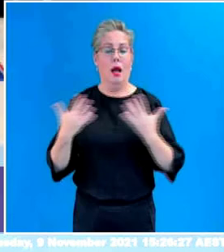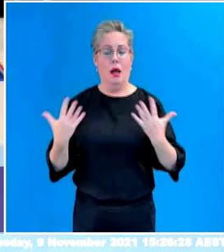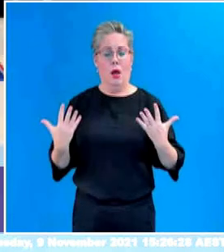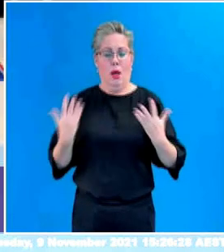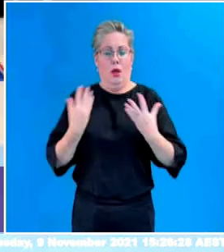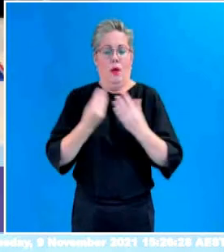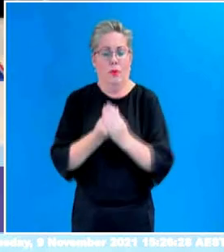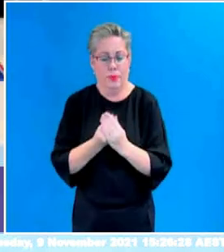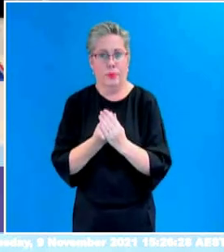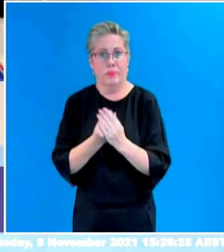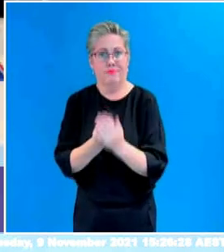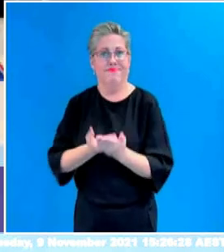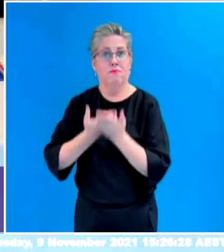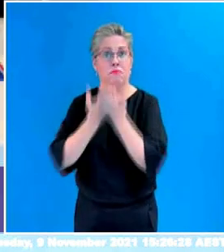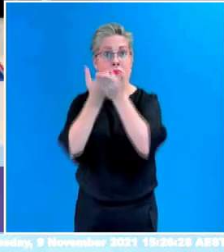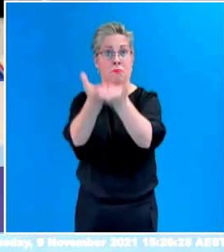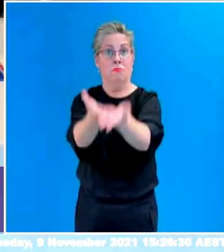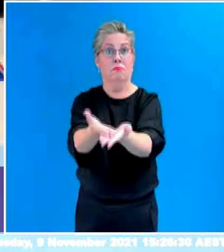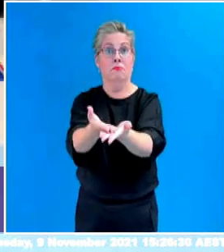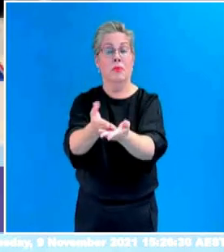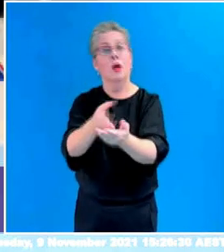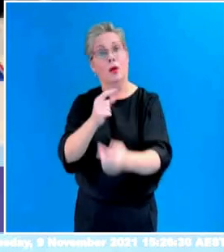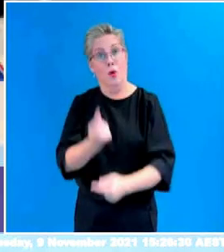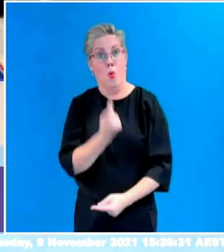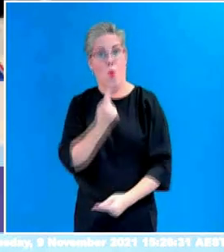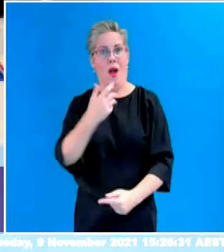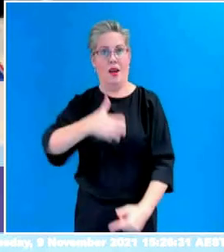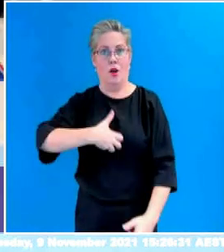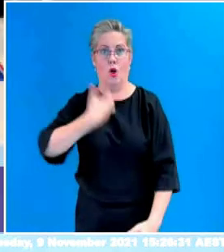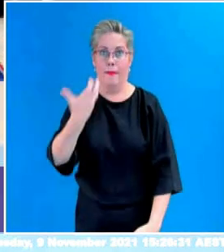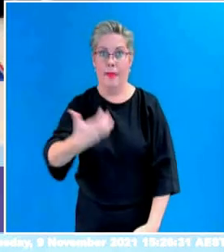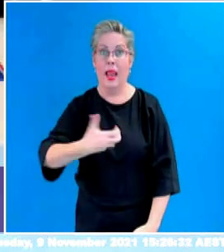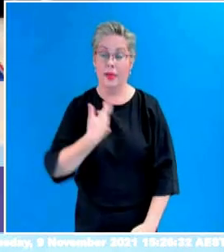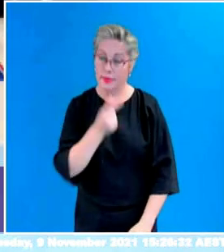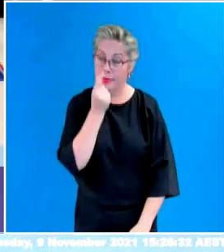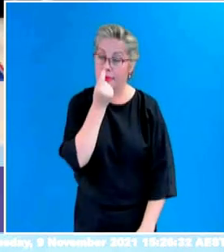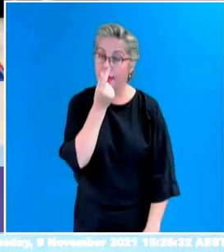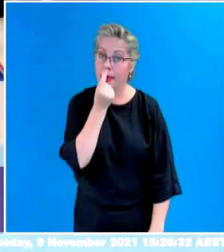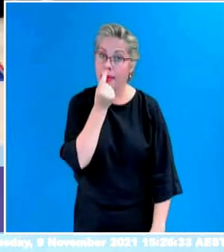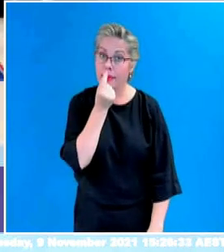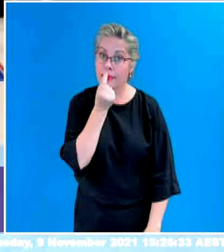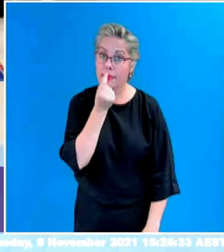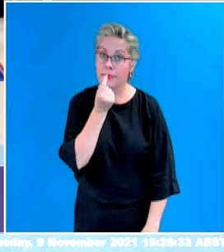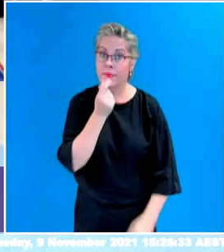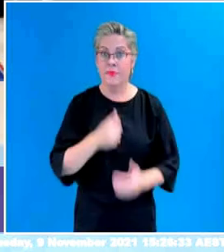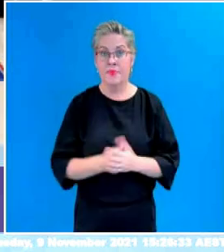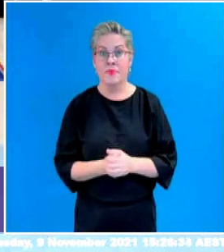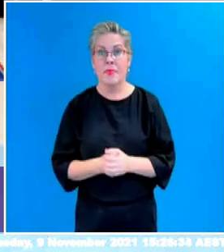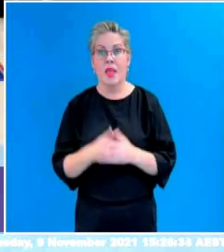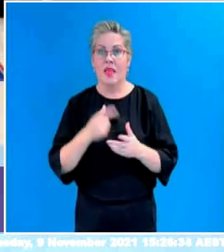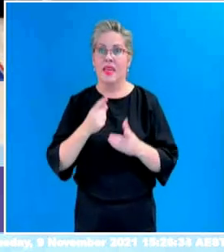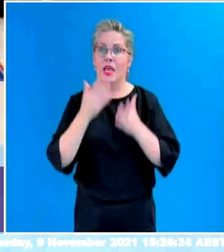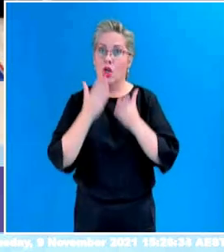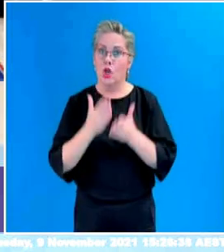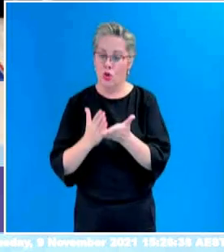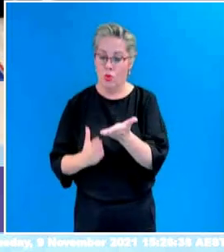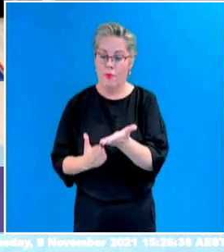at-the-same-time type of concept rather than, as you say, the two Acts won't necessarily speak to one another.